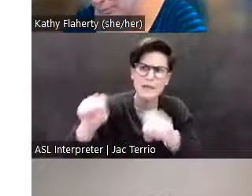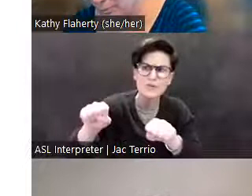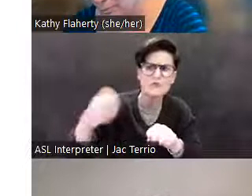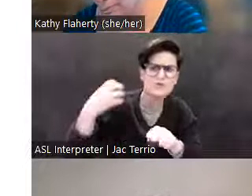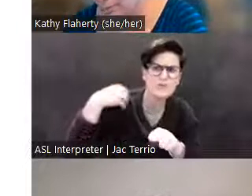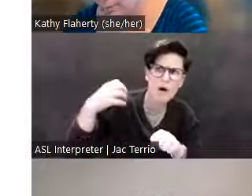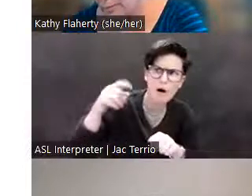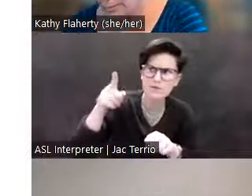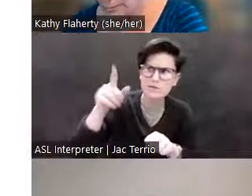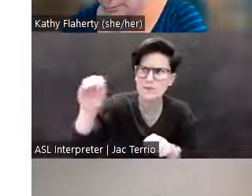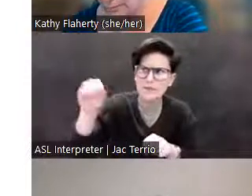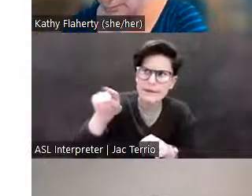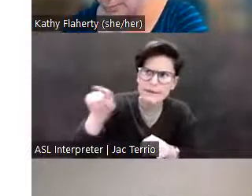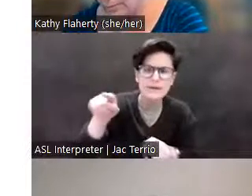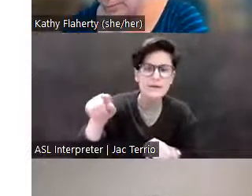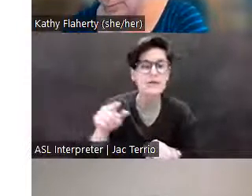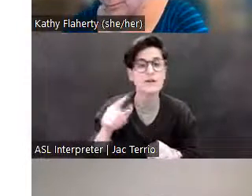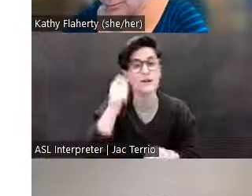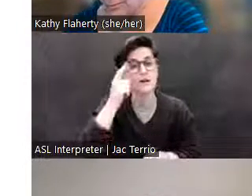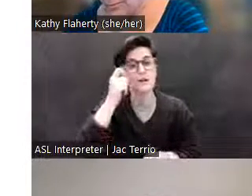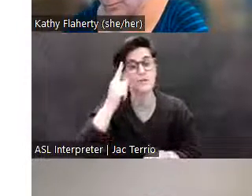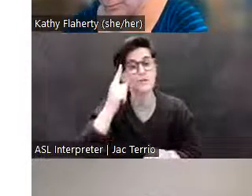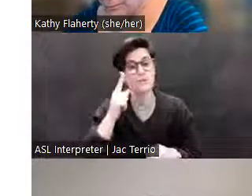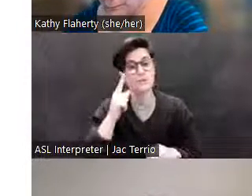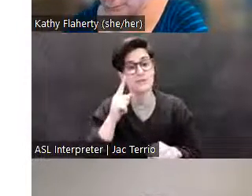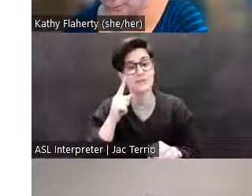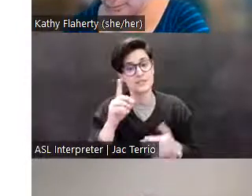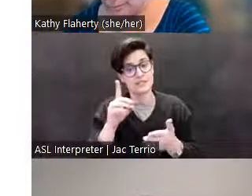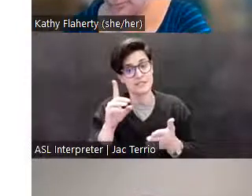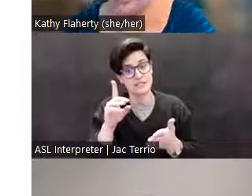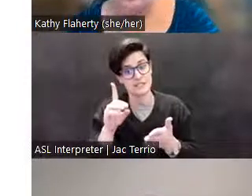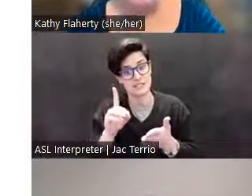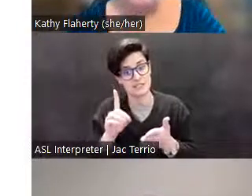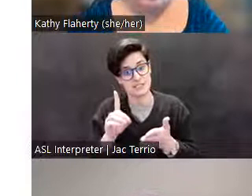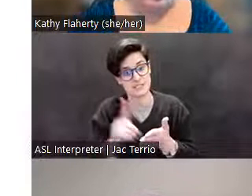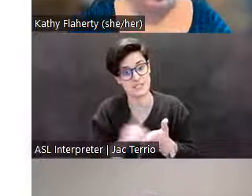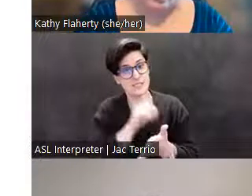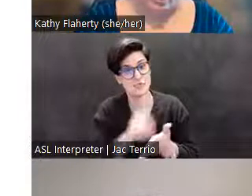15:30:01 the ada doesn't require intent you don't have to show that the employer intended